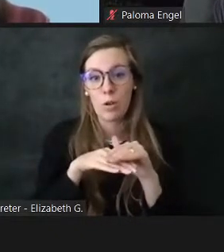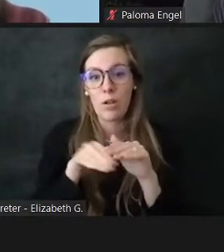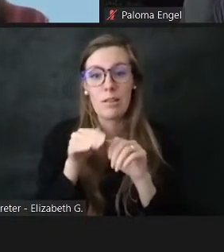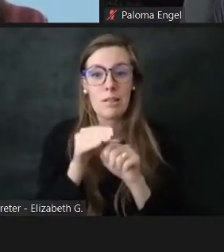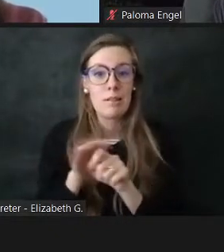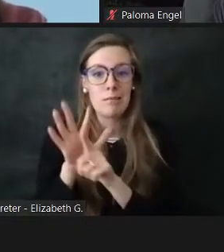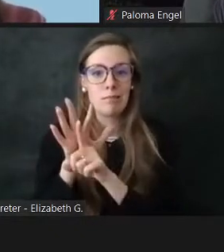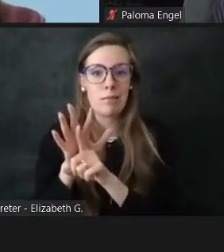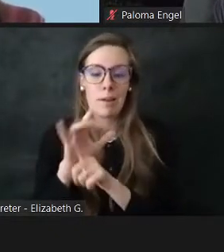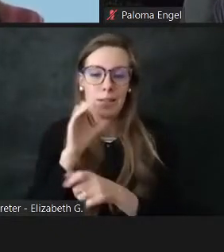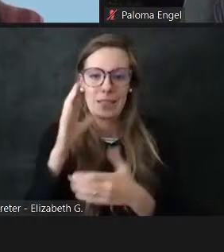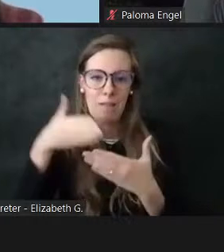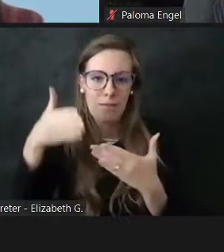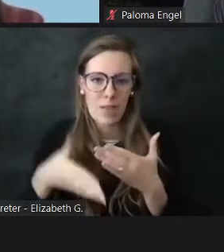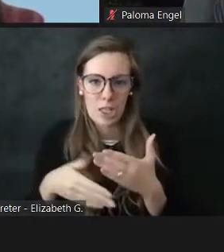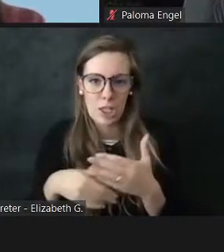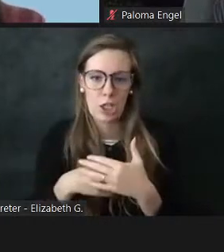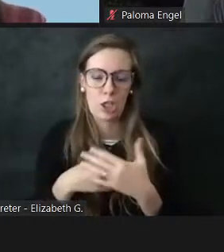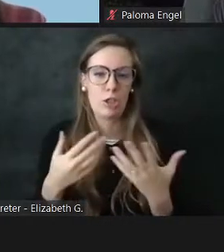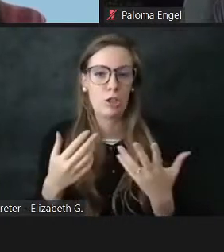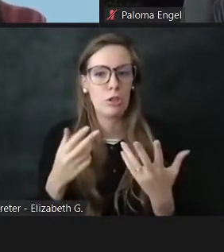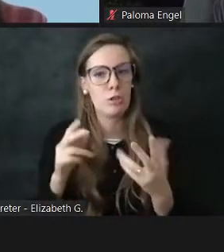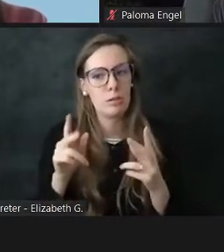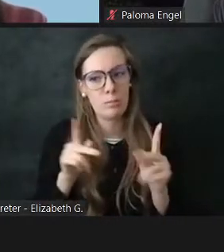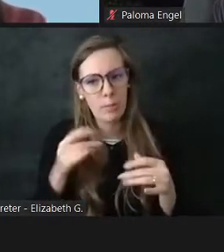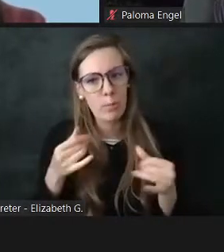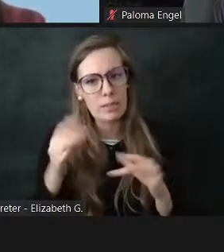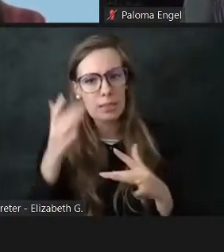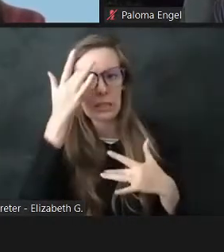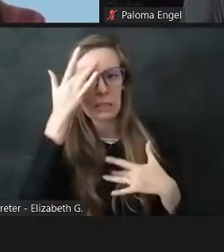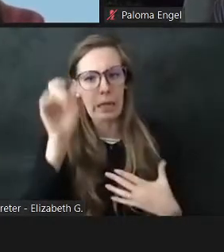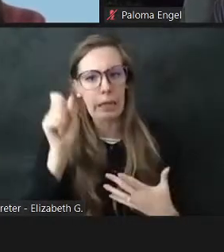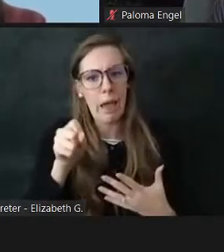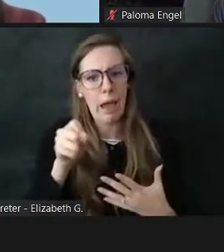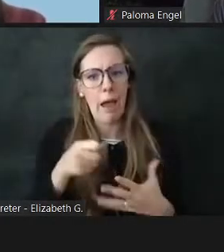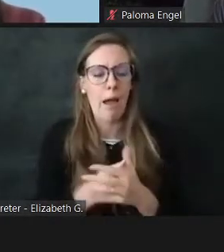keep getting sick and keep running into the Acuminated.